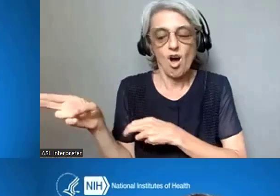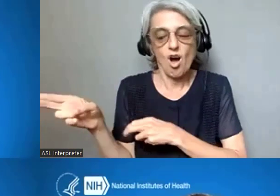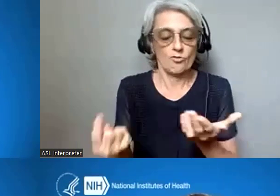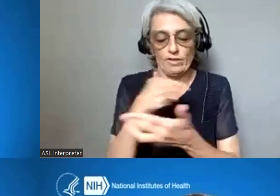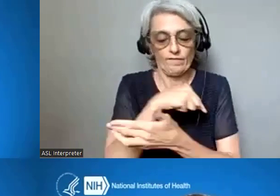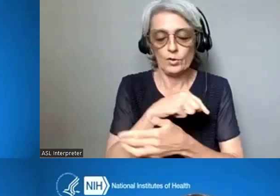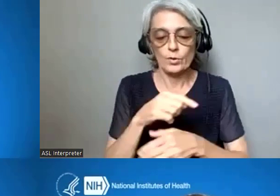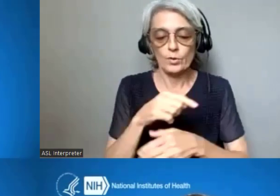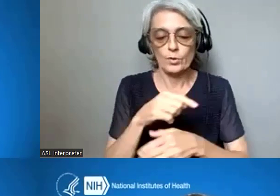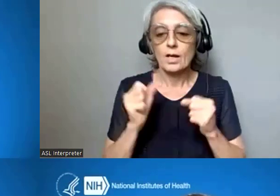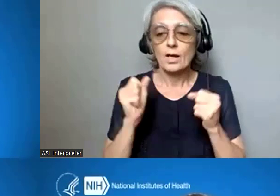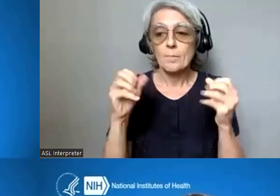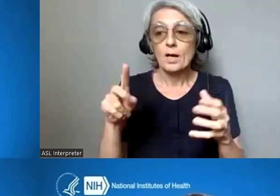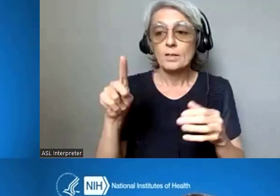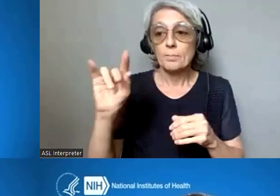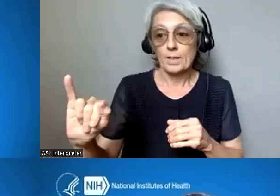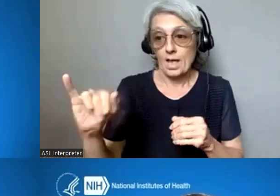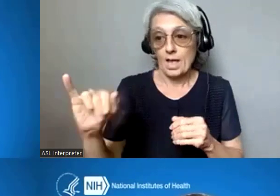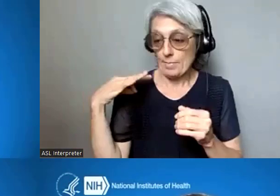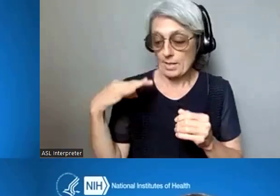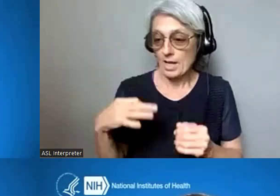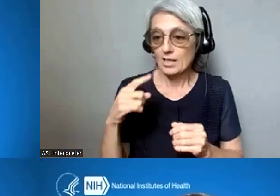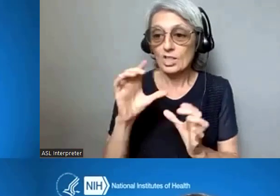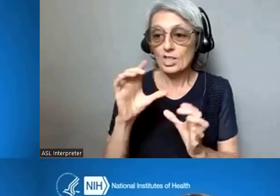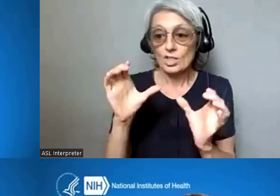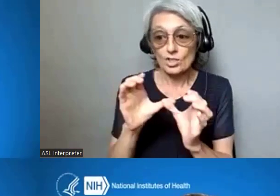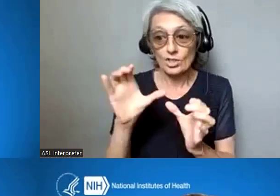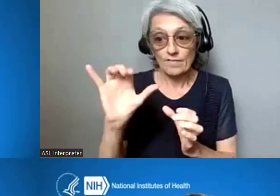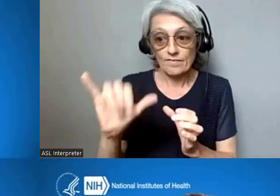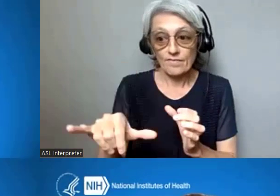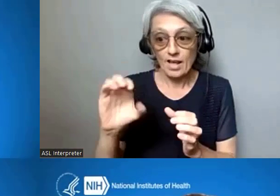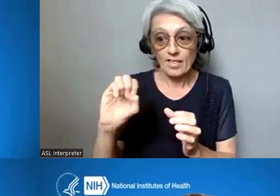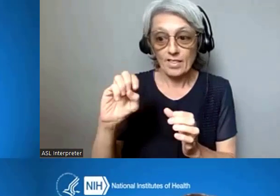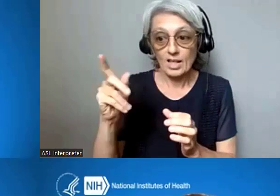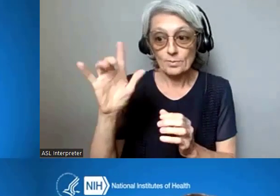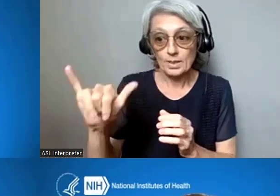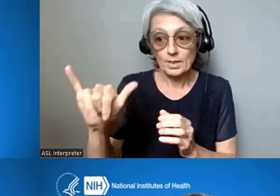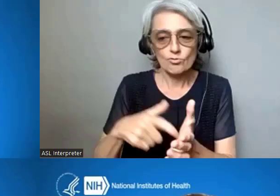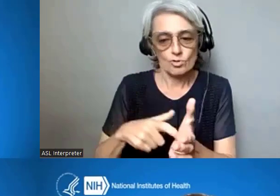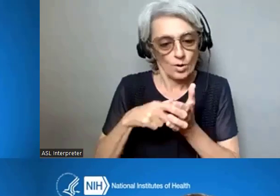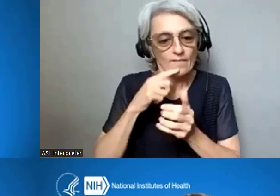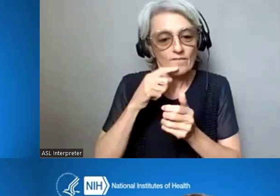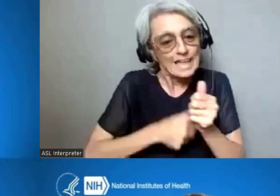a Provost letter certifying that eligibility is required for each of the PIs.